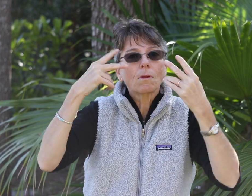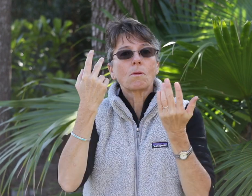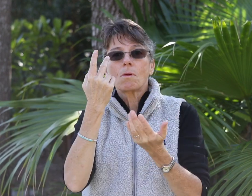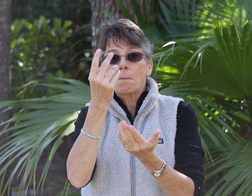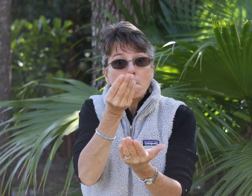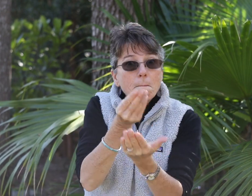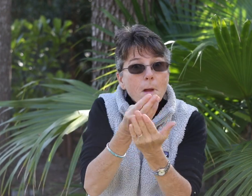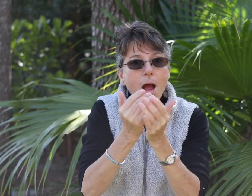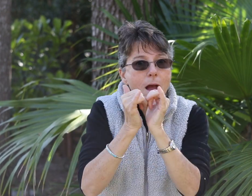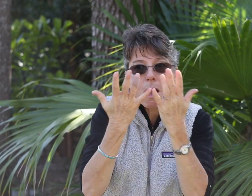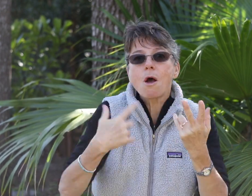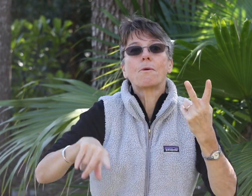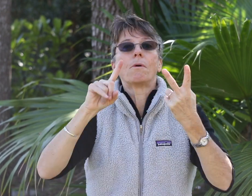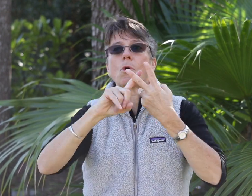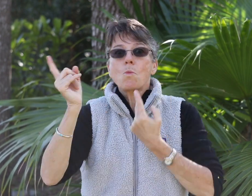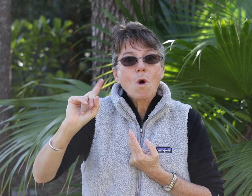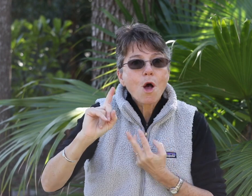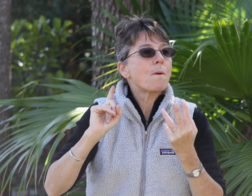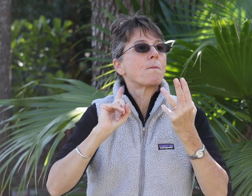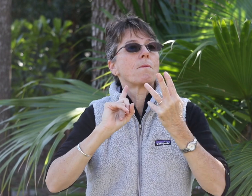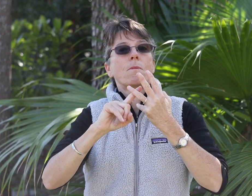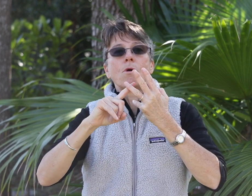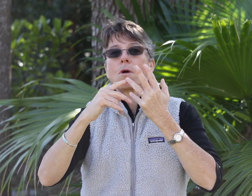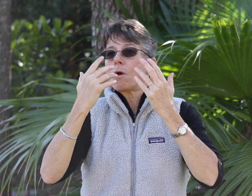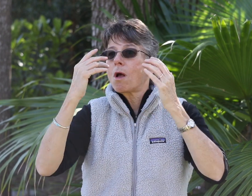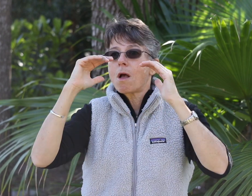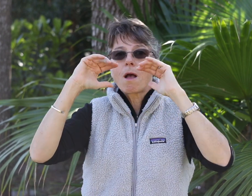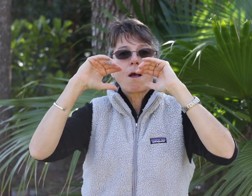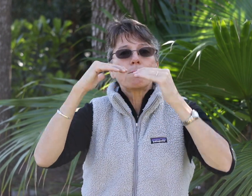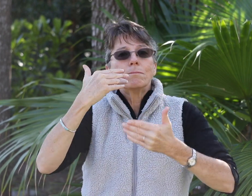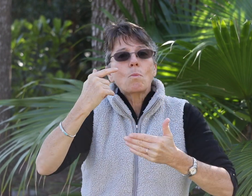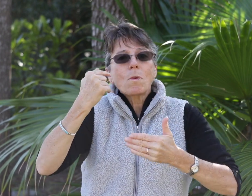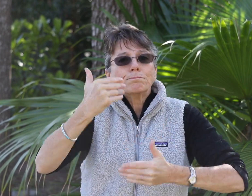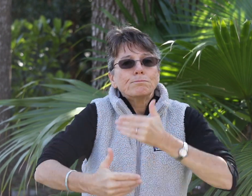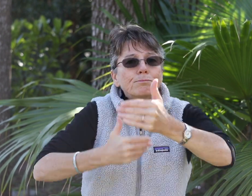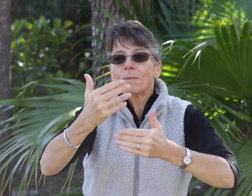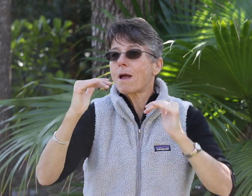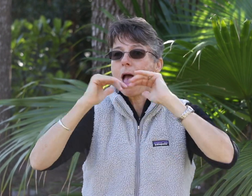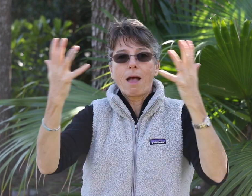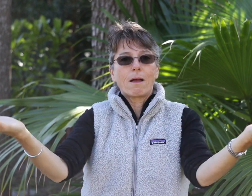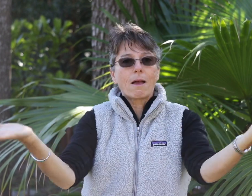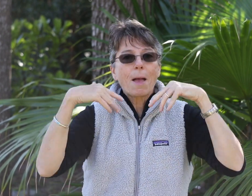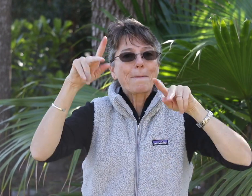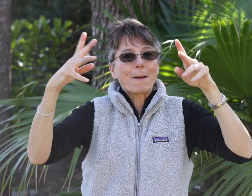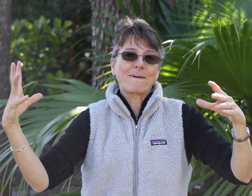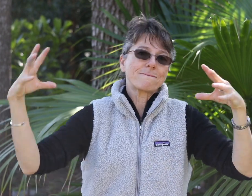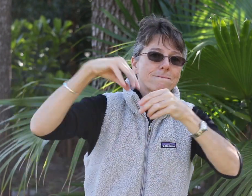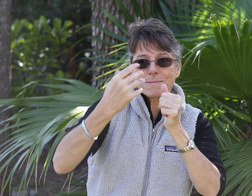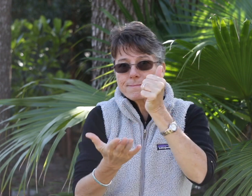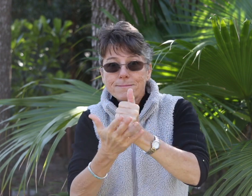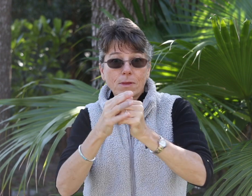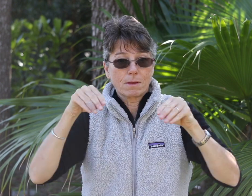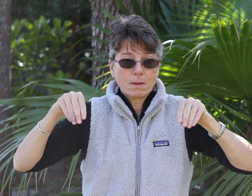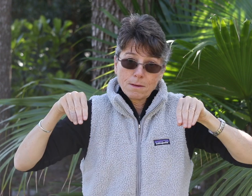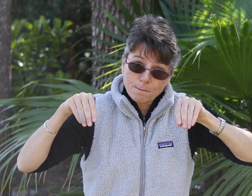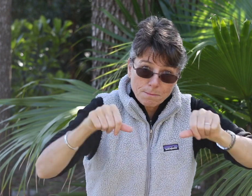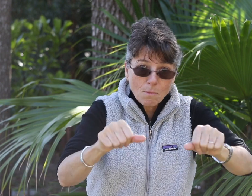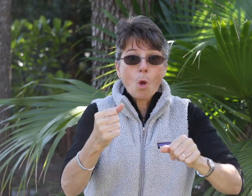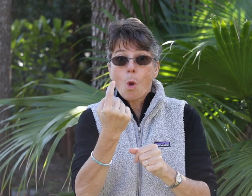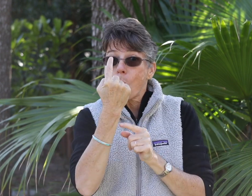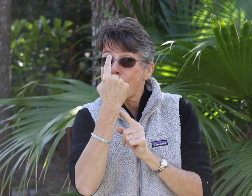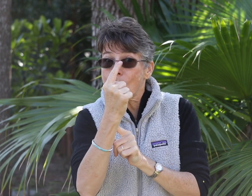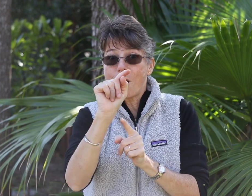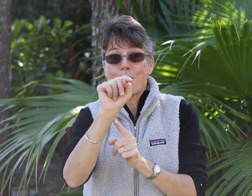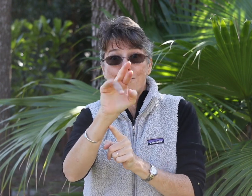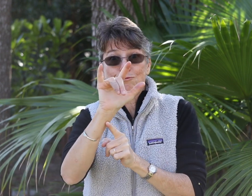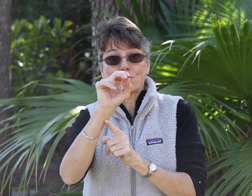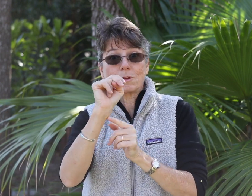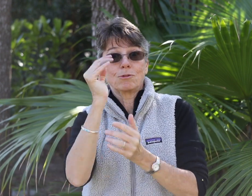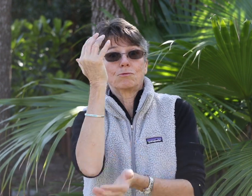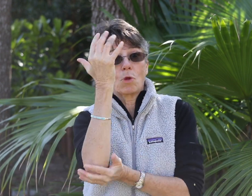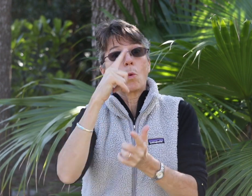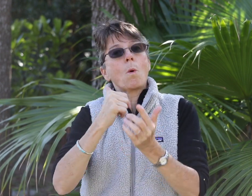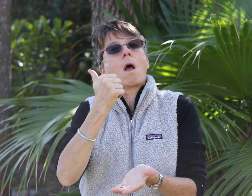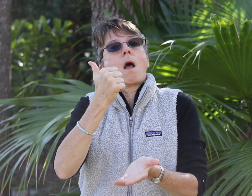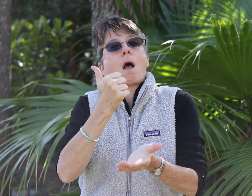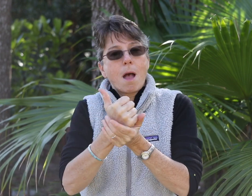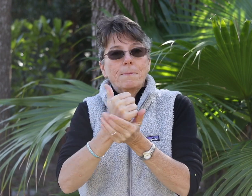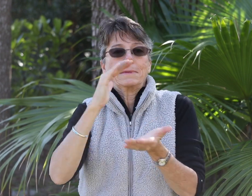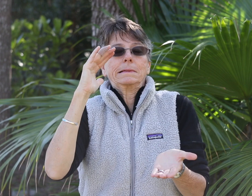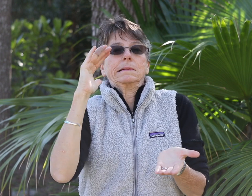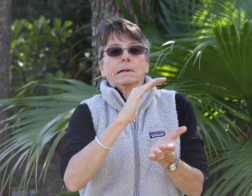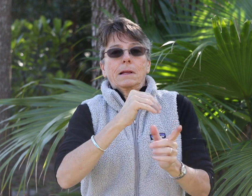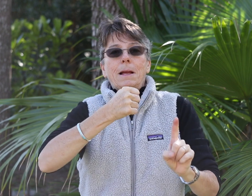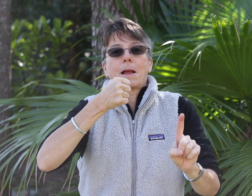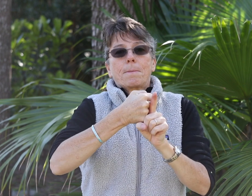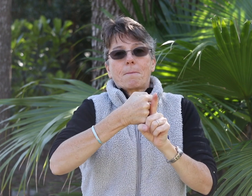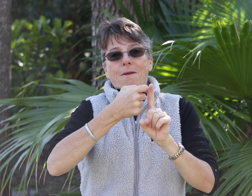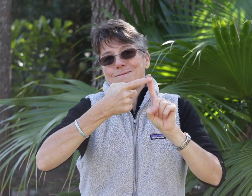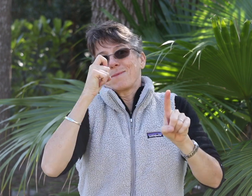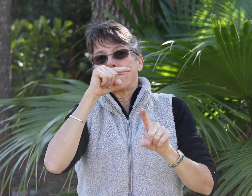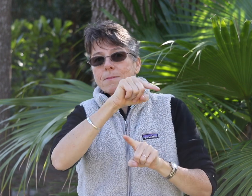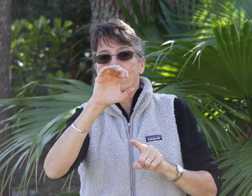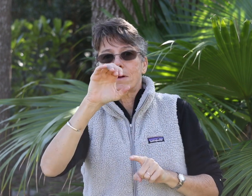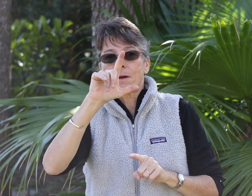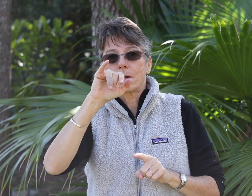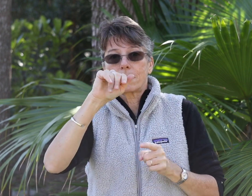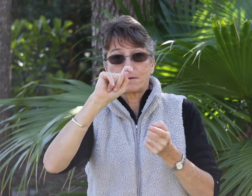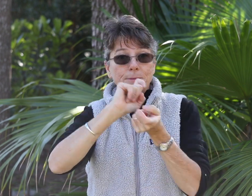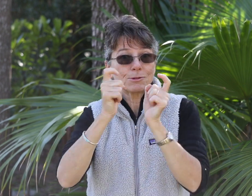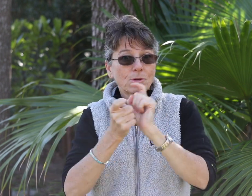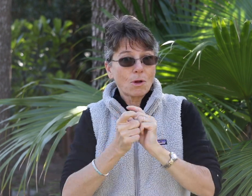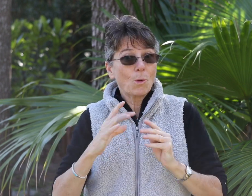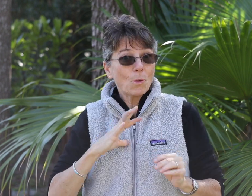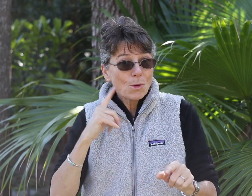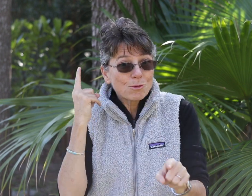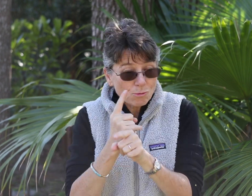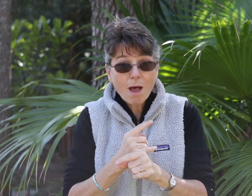1t.org allows issues such as finances, logistics, and procedures to be addressed globally so we can actually plant one trillion trees together to minimize the impacts from our climate change.